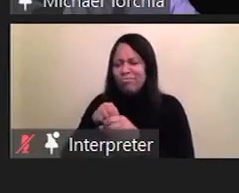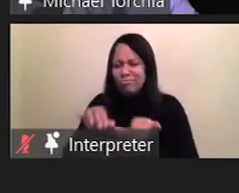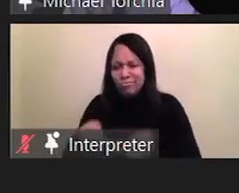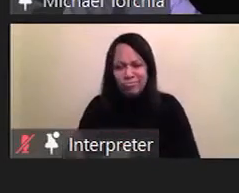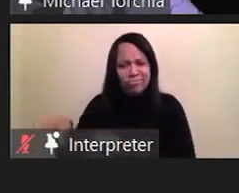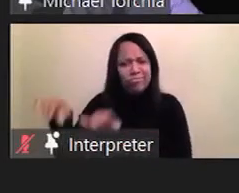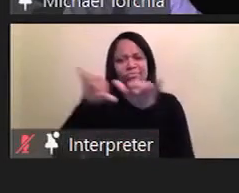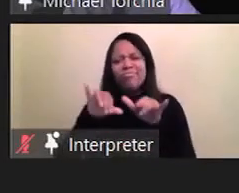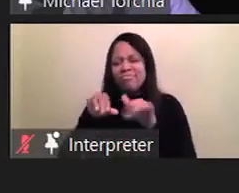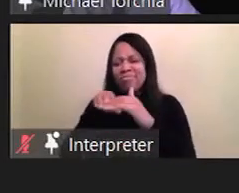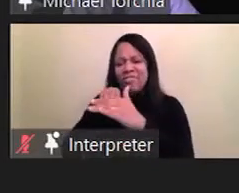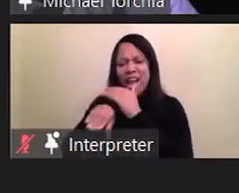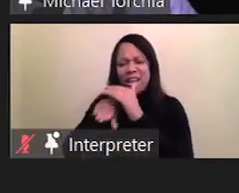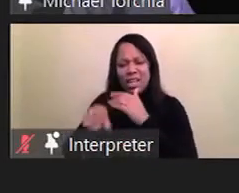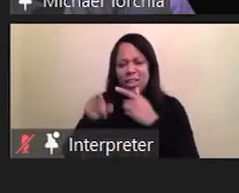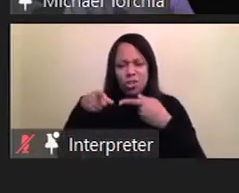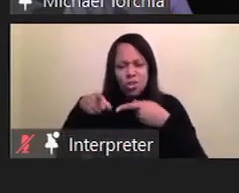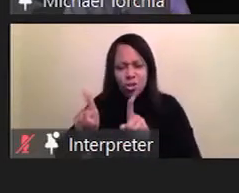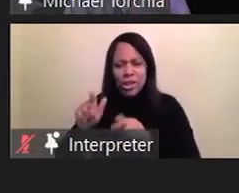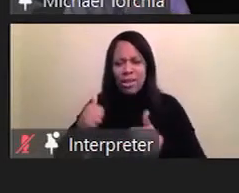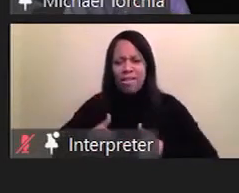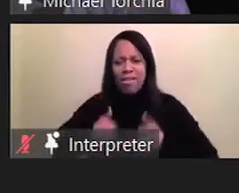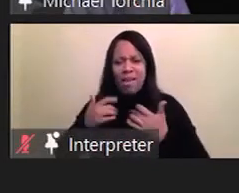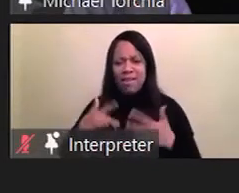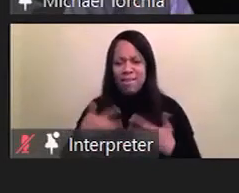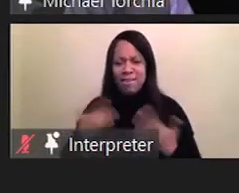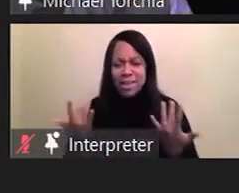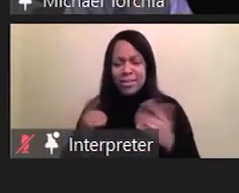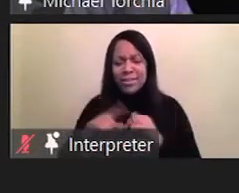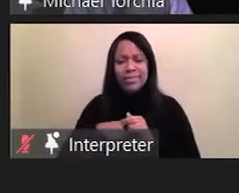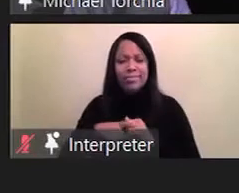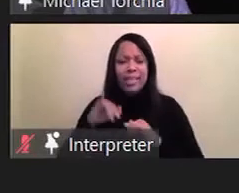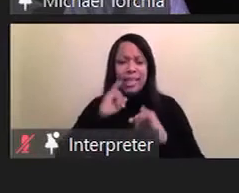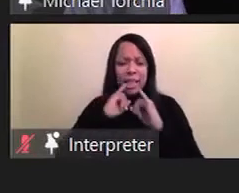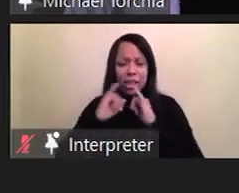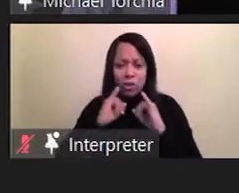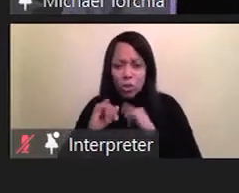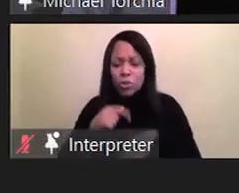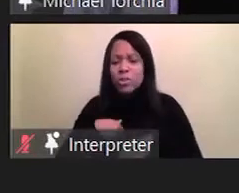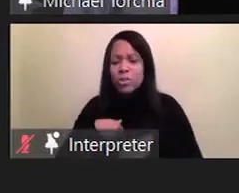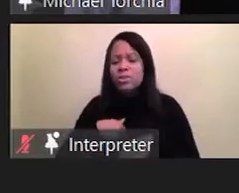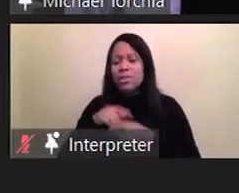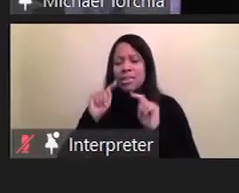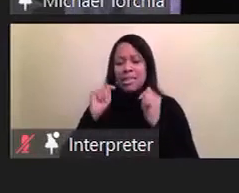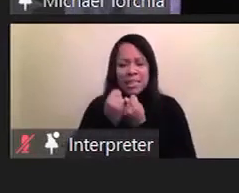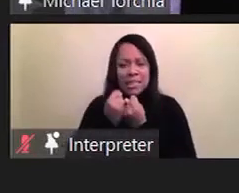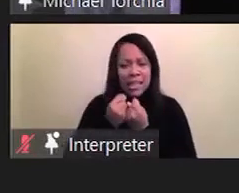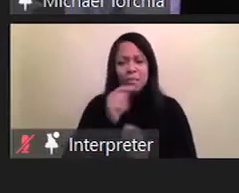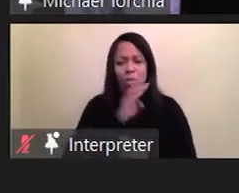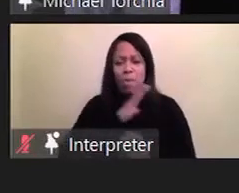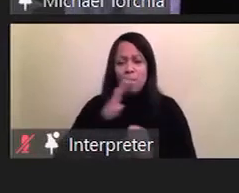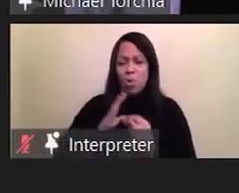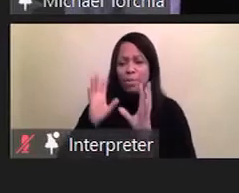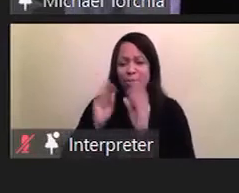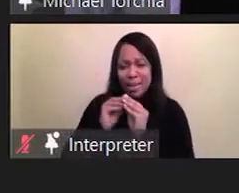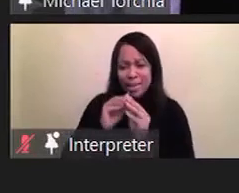during live events, such as interviews, team or board meetings, and presentations. So CART is an acronym.